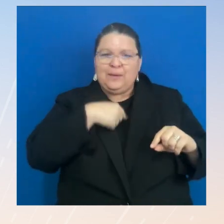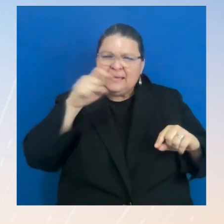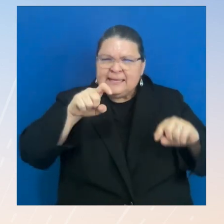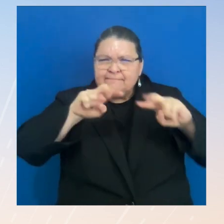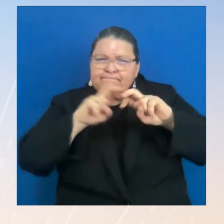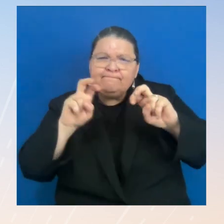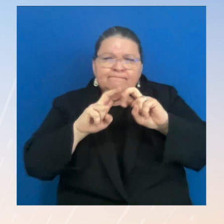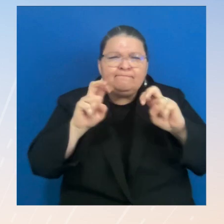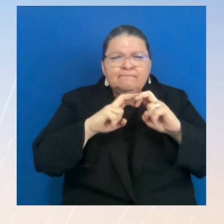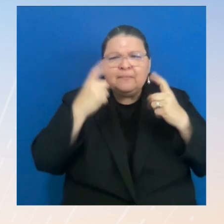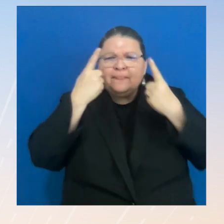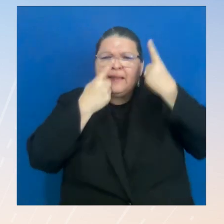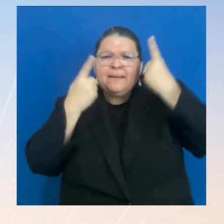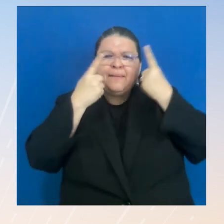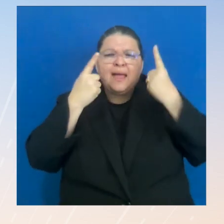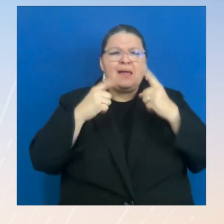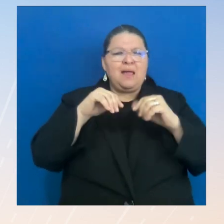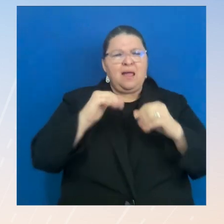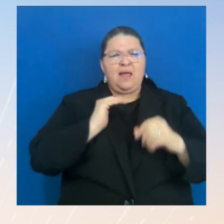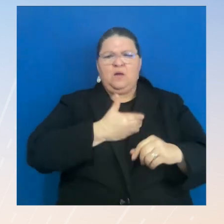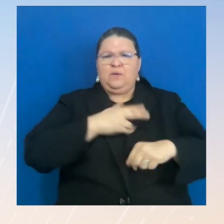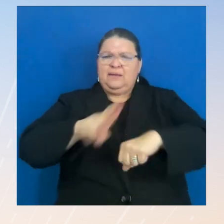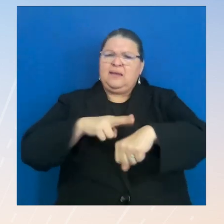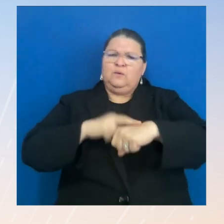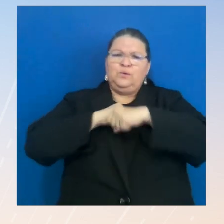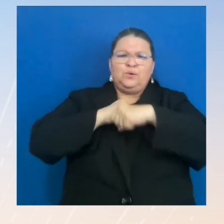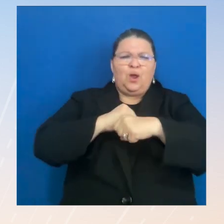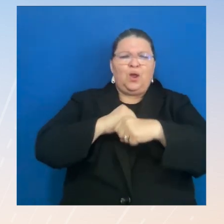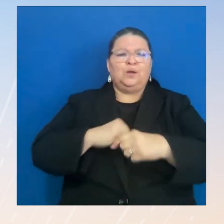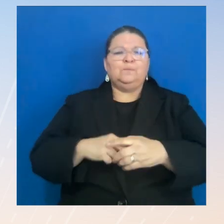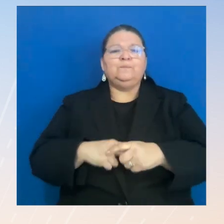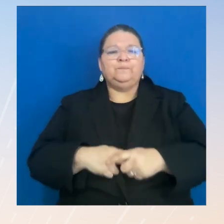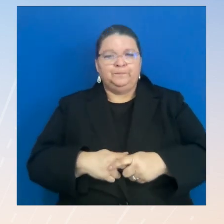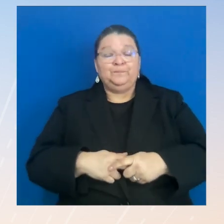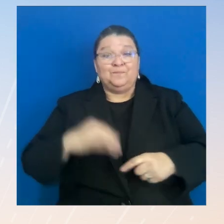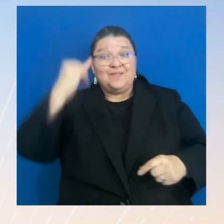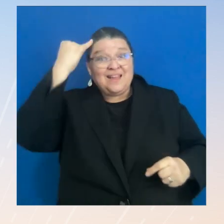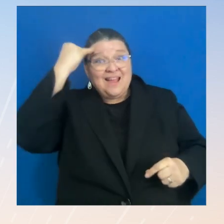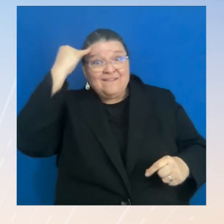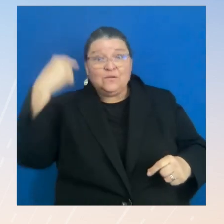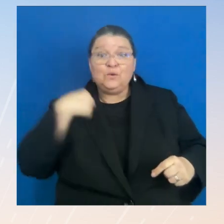A no-fly zone is escalatory and could prompt a war with Russia, a major nuclear power.